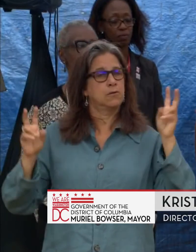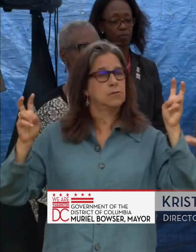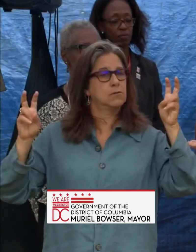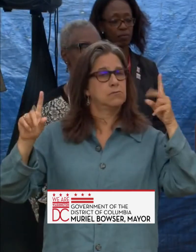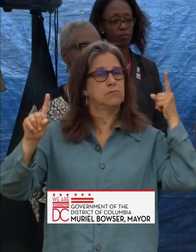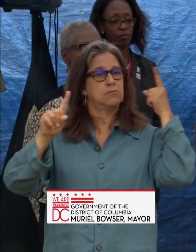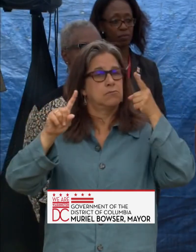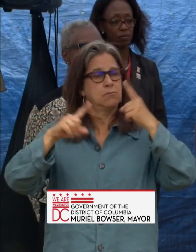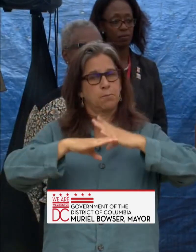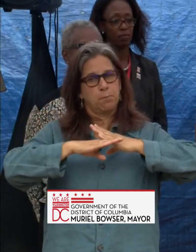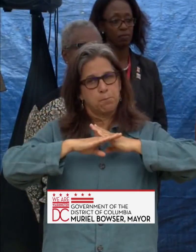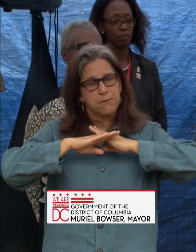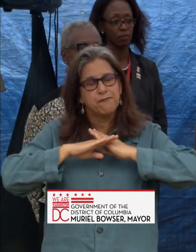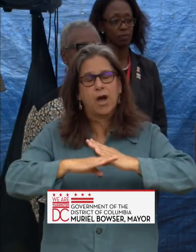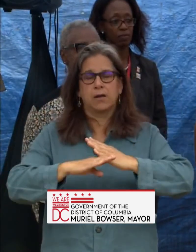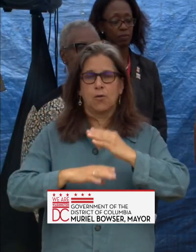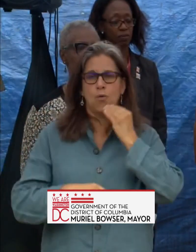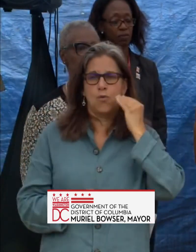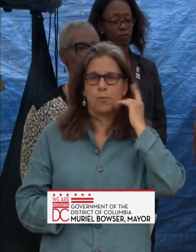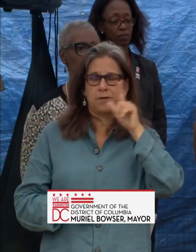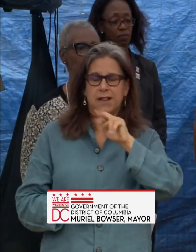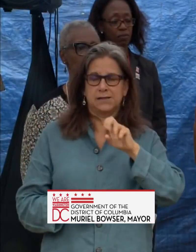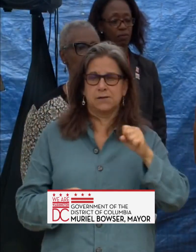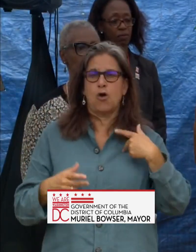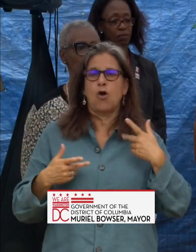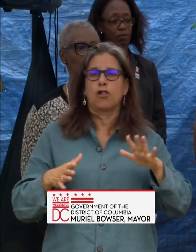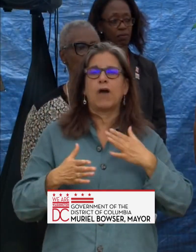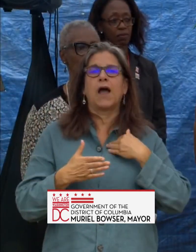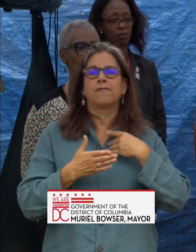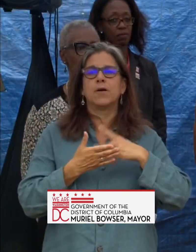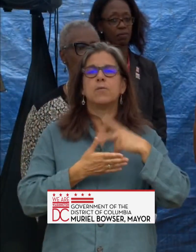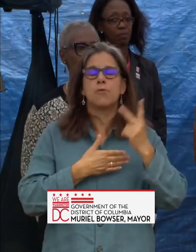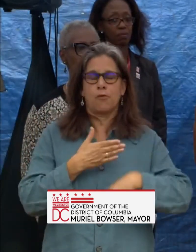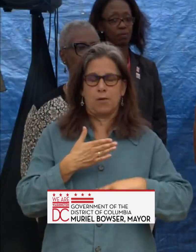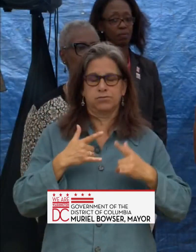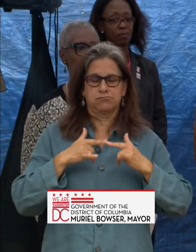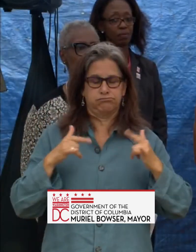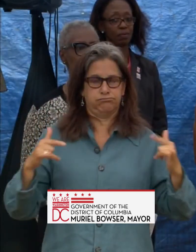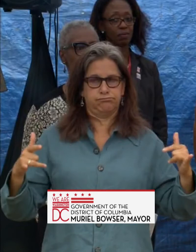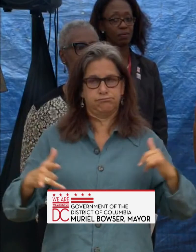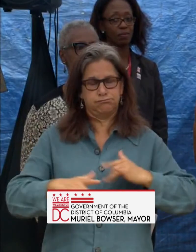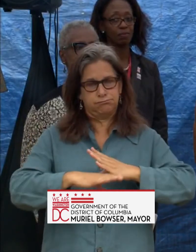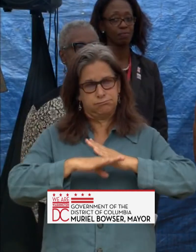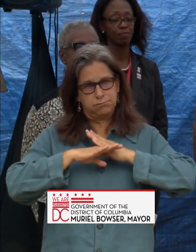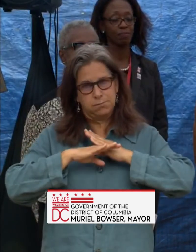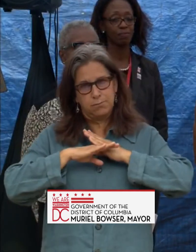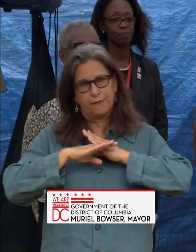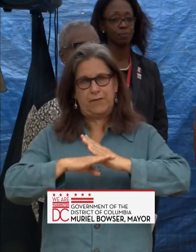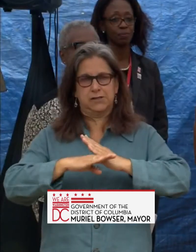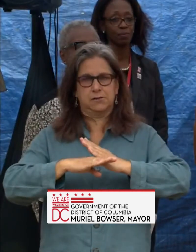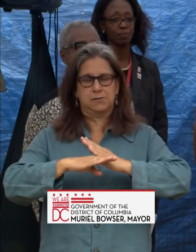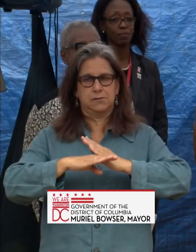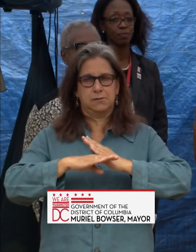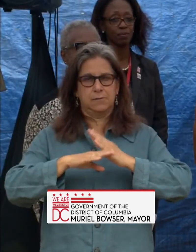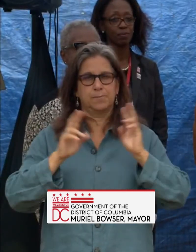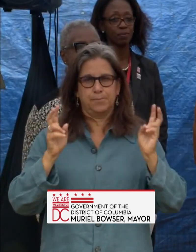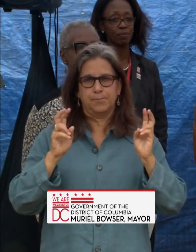AND AS THE DIRECTOR SAID, WE HAVE IMPLEMENTED VERY EFFECTIVE PREVENTION PROGRAMMING. BUT THIS IS A MAYOR AND A CITY COUNCIL WHO HAS SUPPORTED US